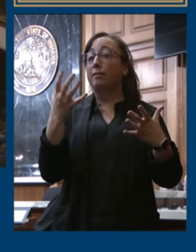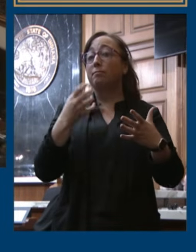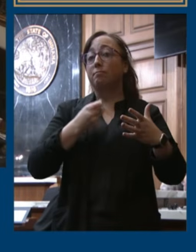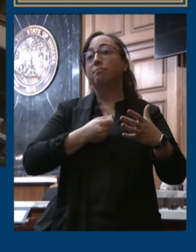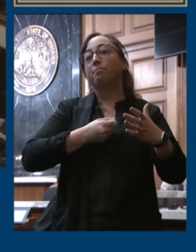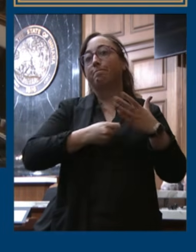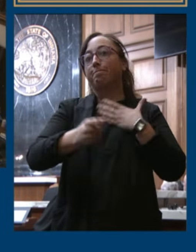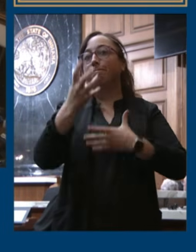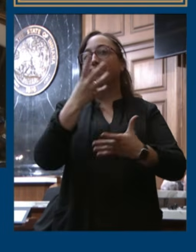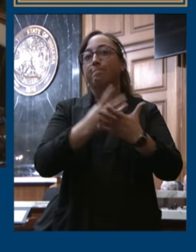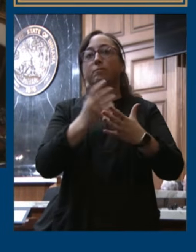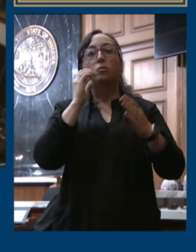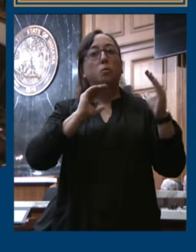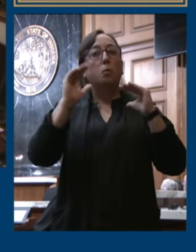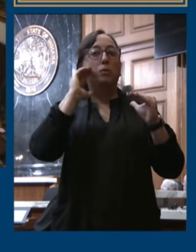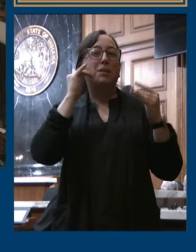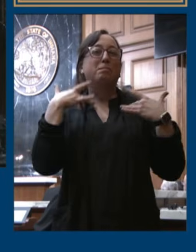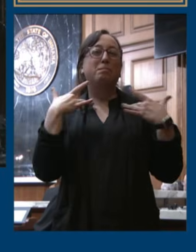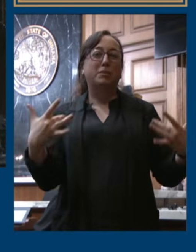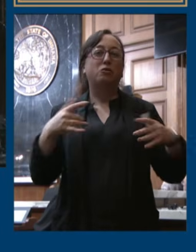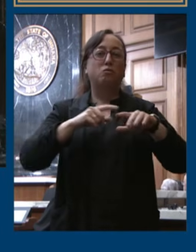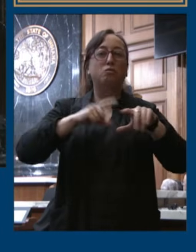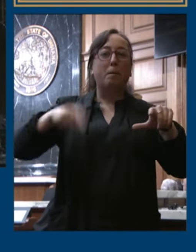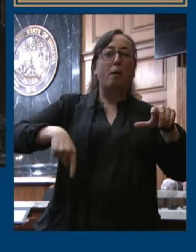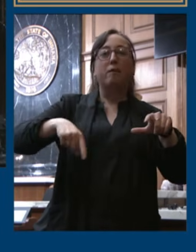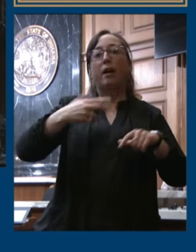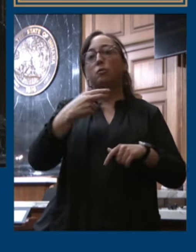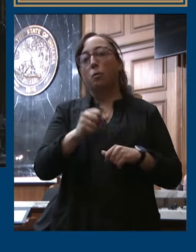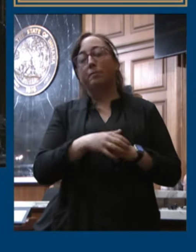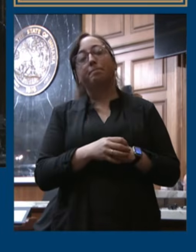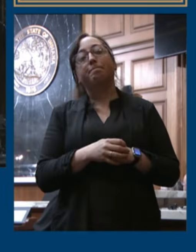AND EACH DROPOUT COSTS TAXPAYERS AN ESTIMATED $300,000